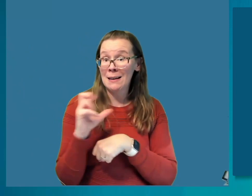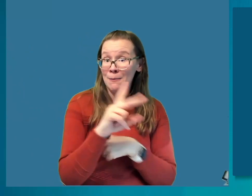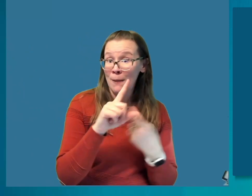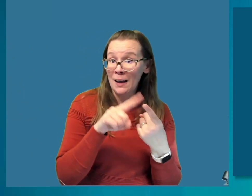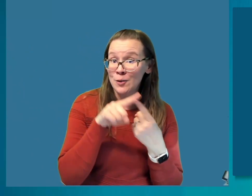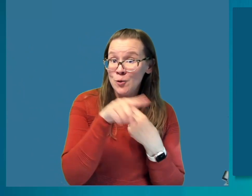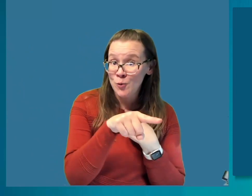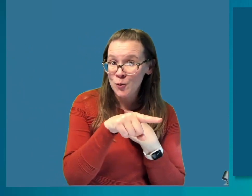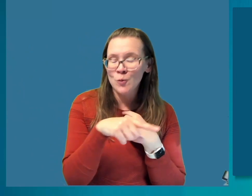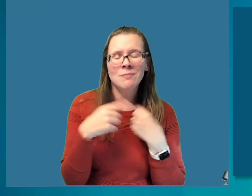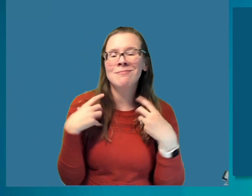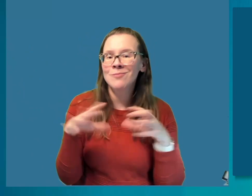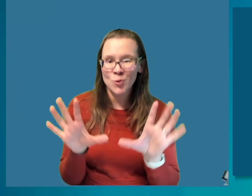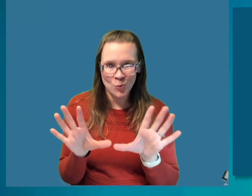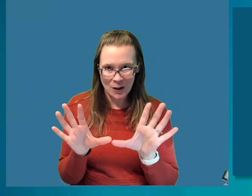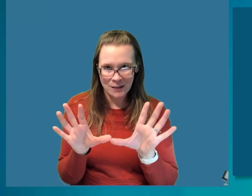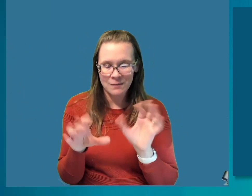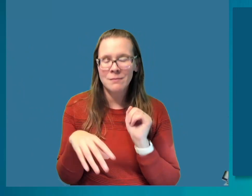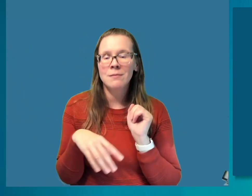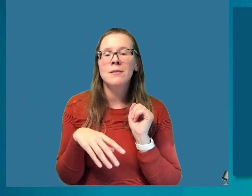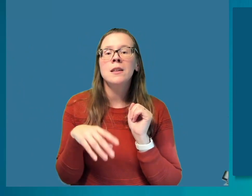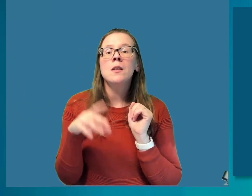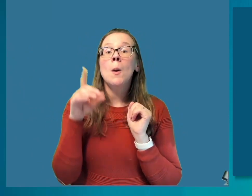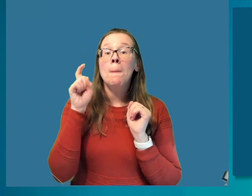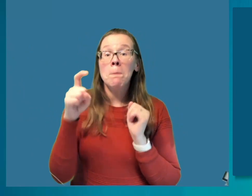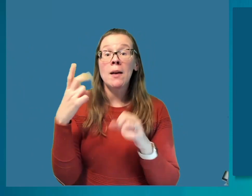either they're going to send it back to you undelivered or they're going to make